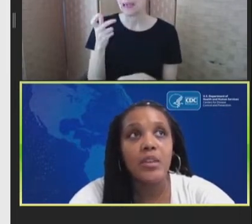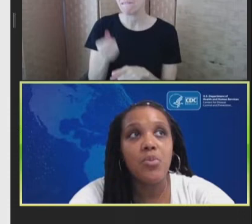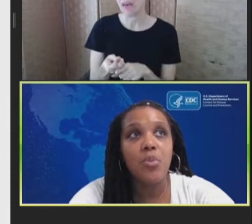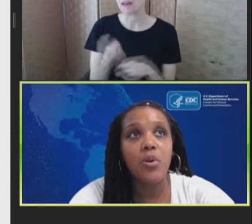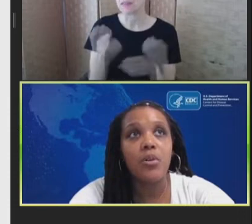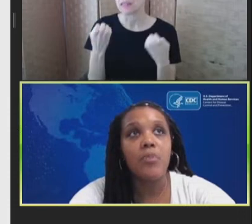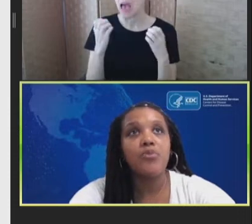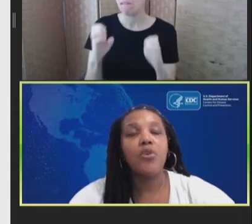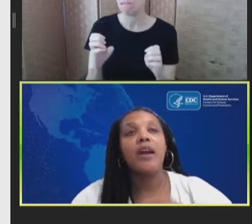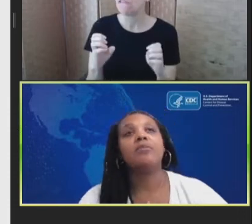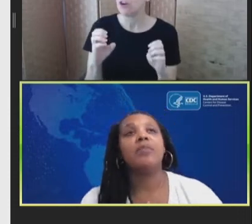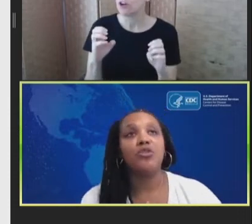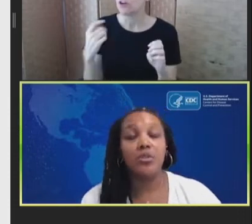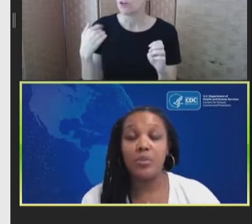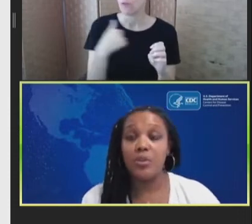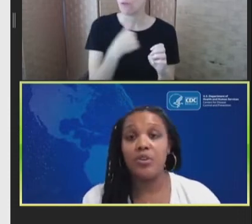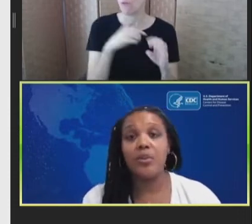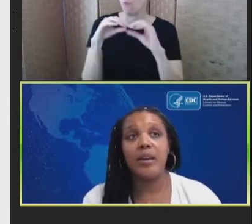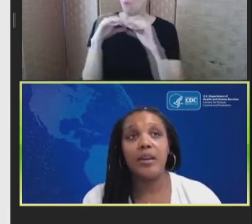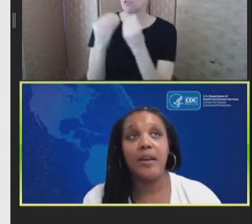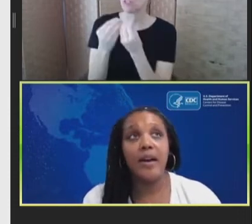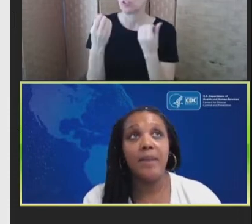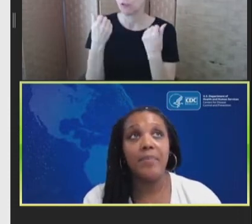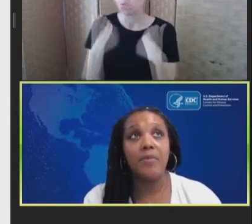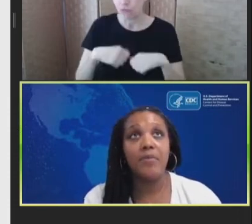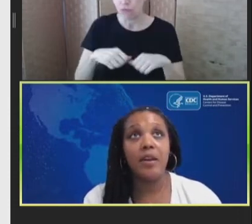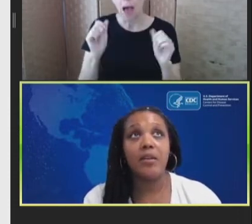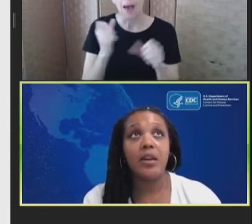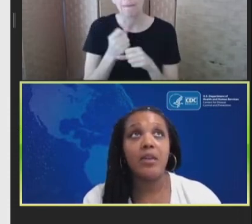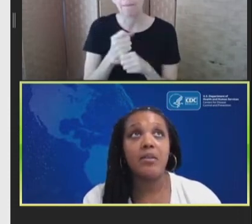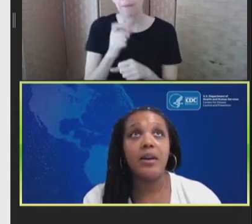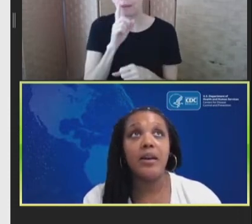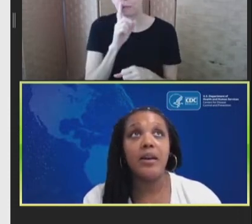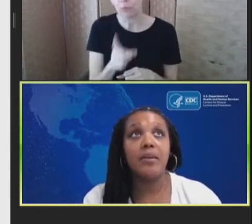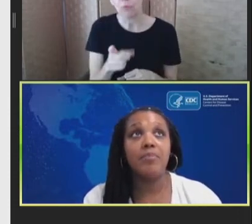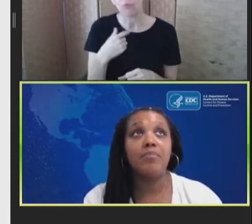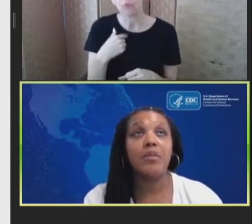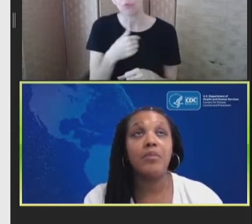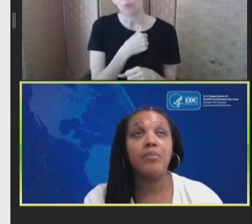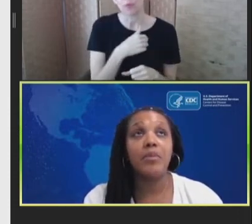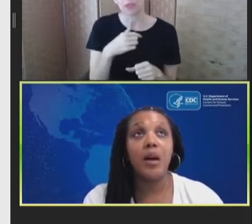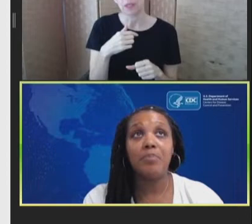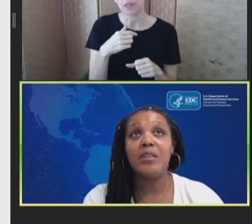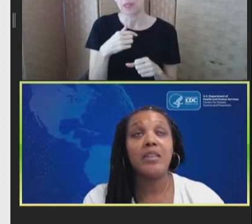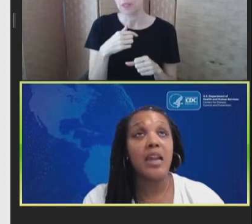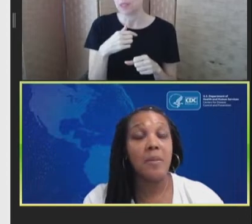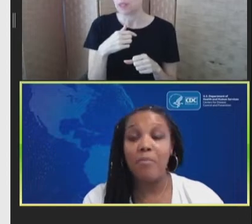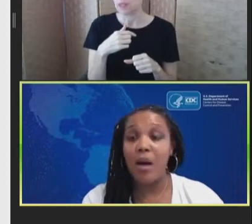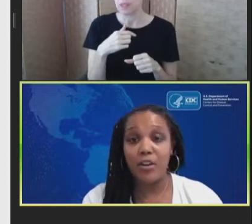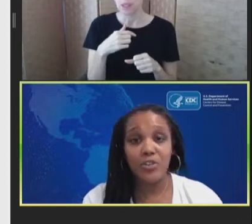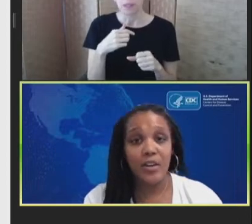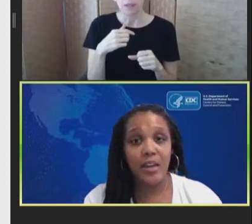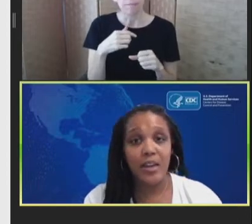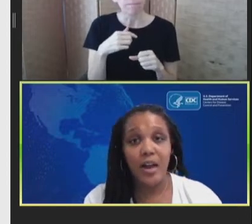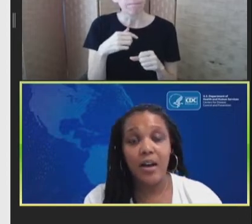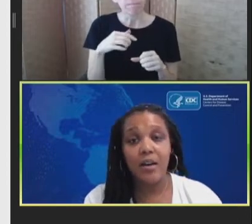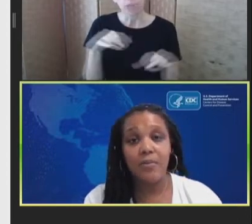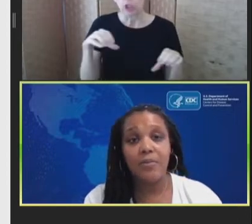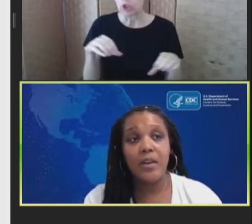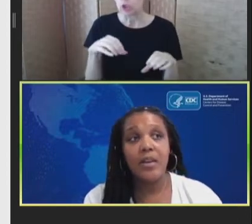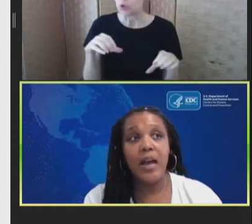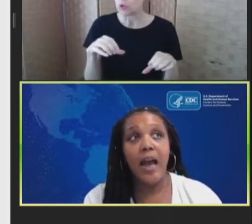really were trying to make sure that we were doing very you know, up to date monitoring of